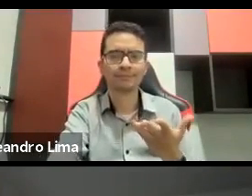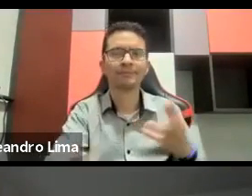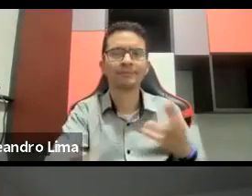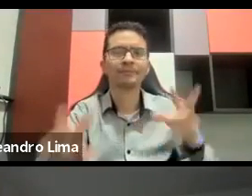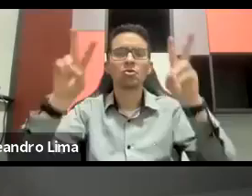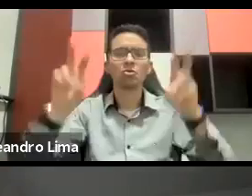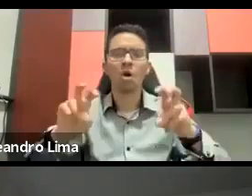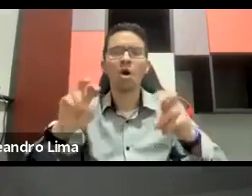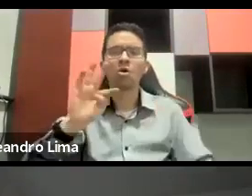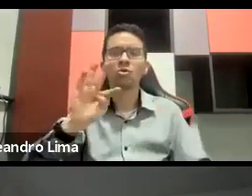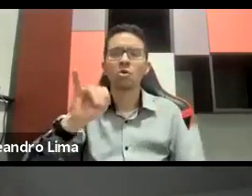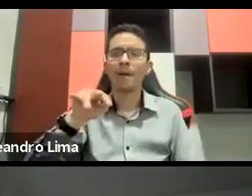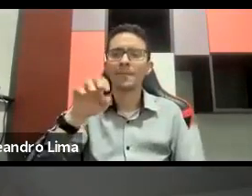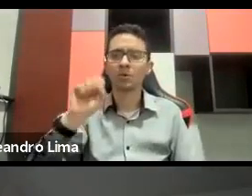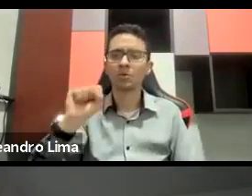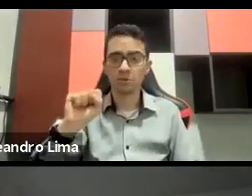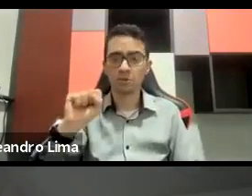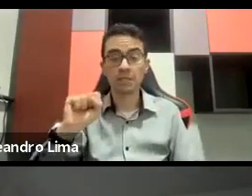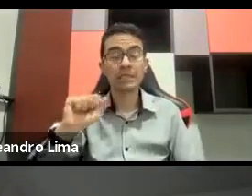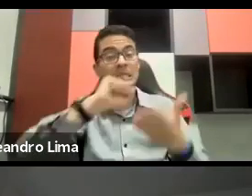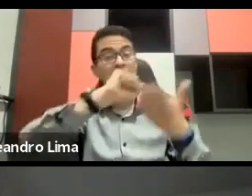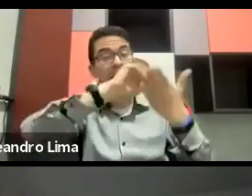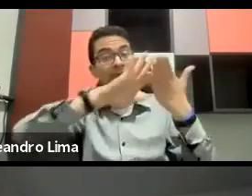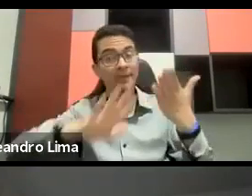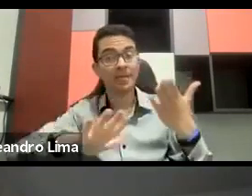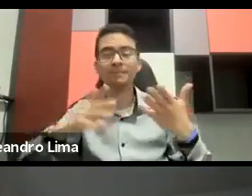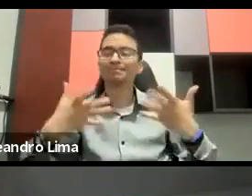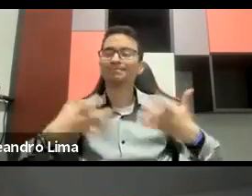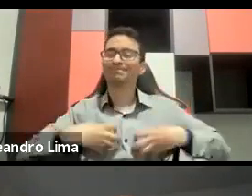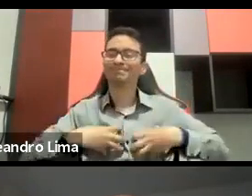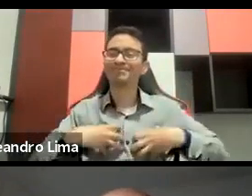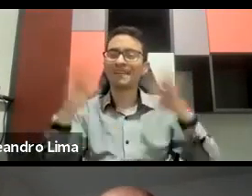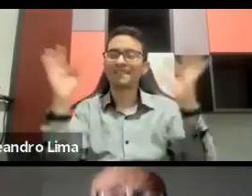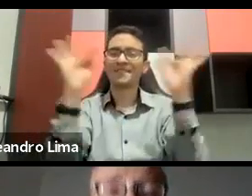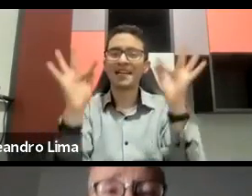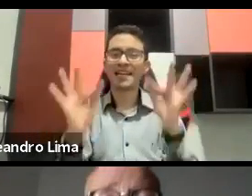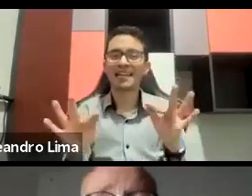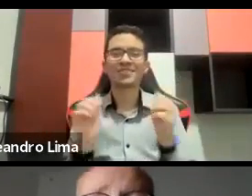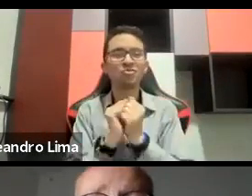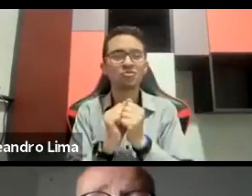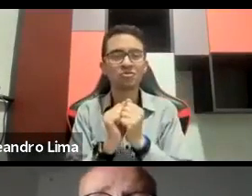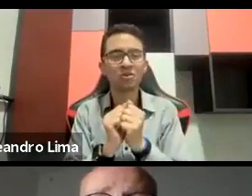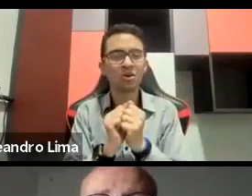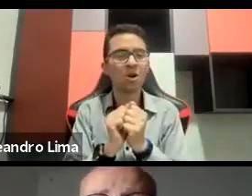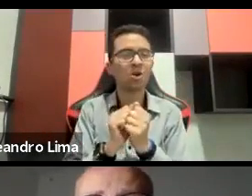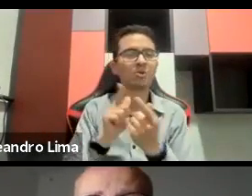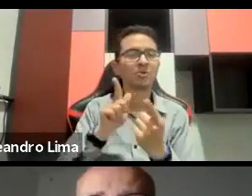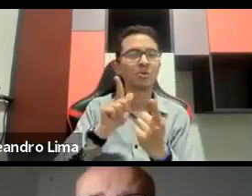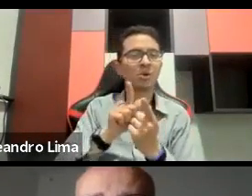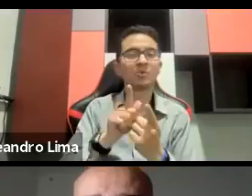very happy that today we have very happy that today we have Reijo with us. I won't say his Reijo with us. I won't say his Reijo with us. I won't say his last name because I never say last name because I never say